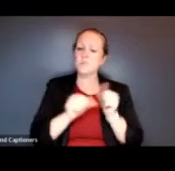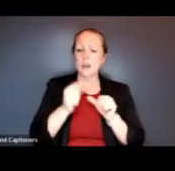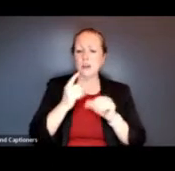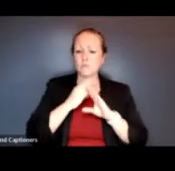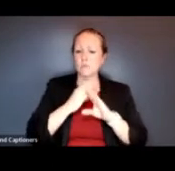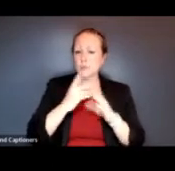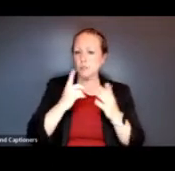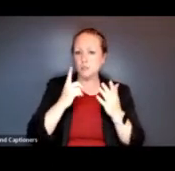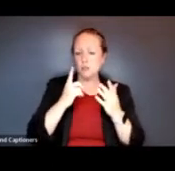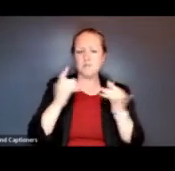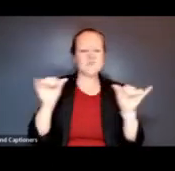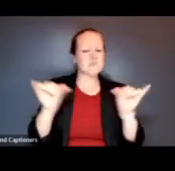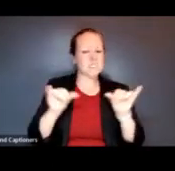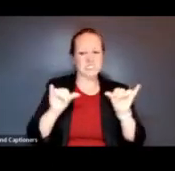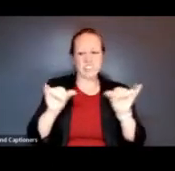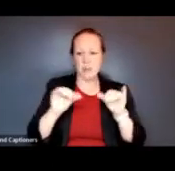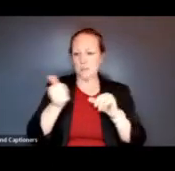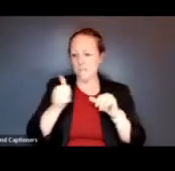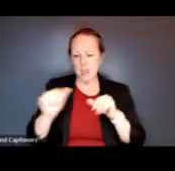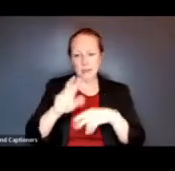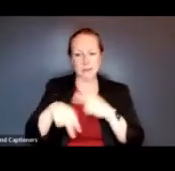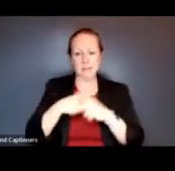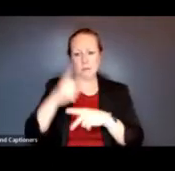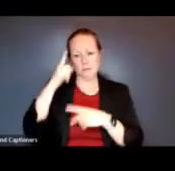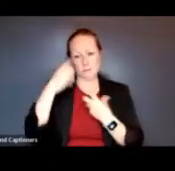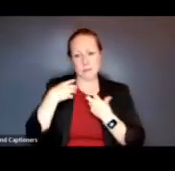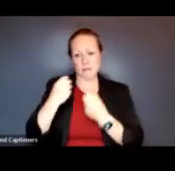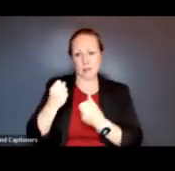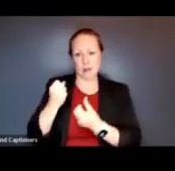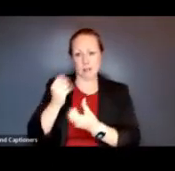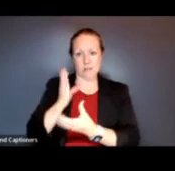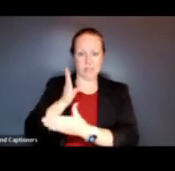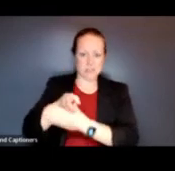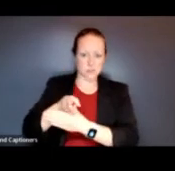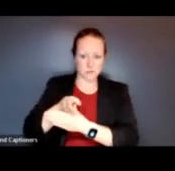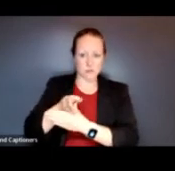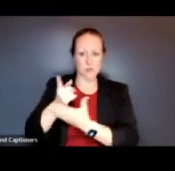similar to any type of mental health intervention that you would use with clients that not have brain injury would be